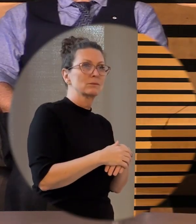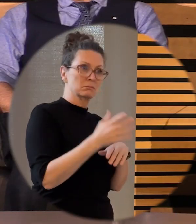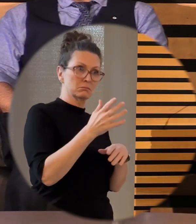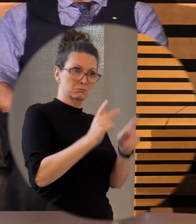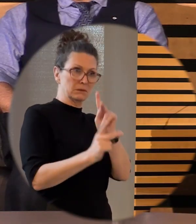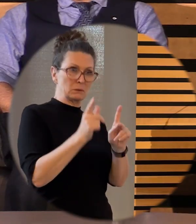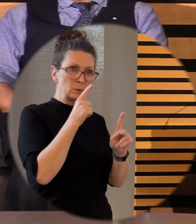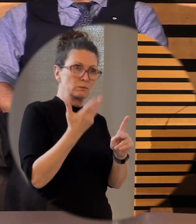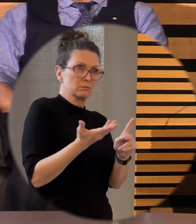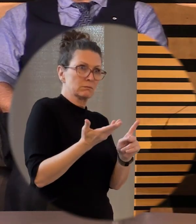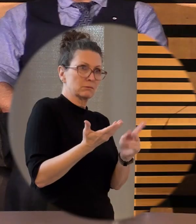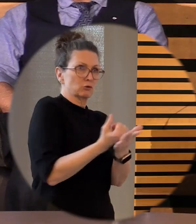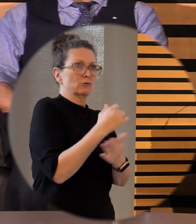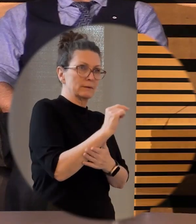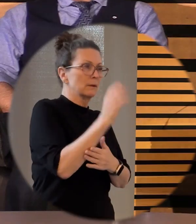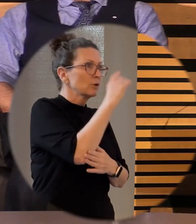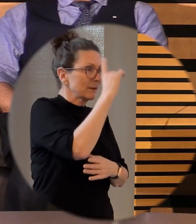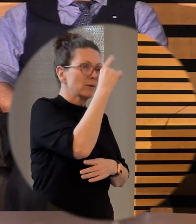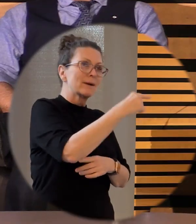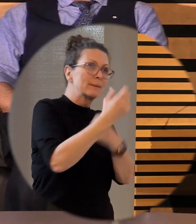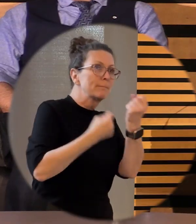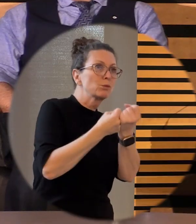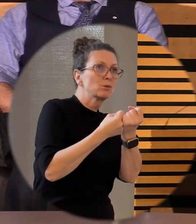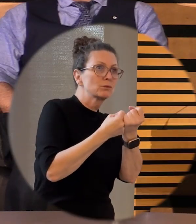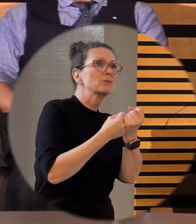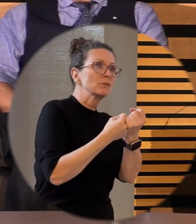you know private businesses that you know that and they're looking for government support in